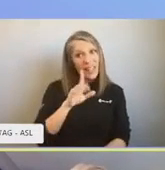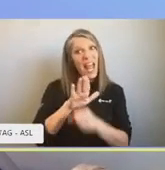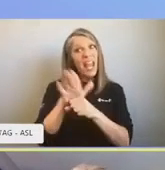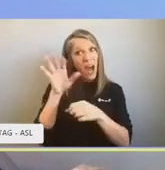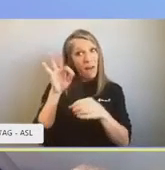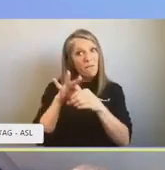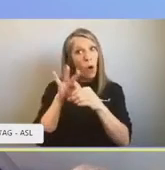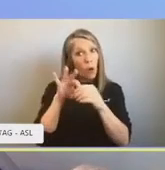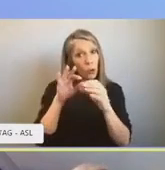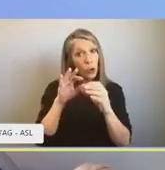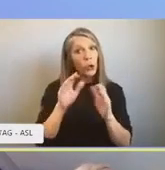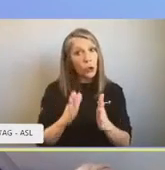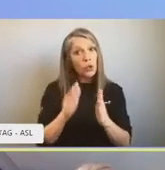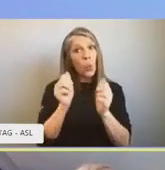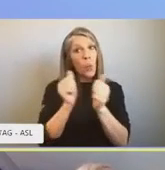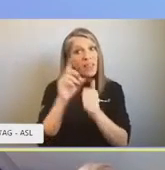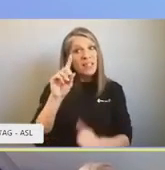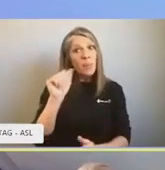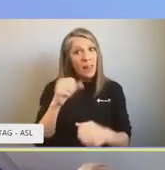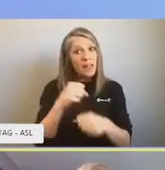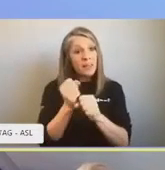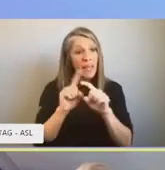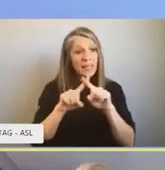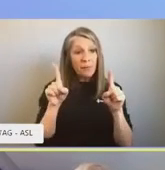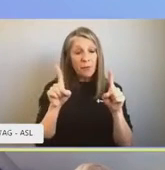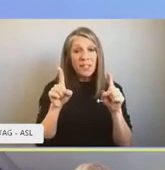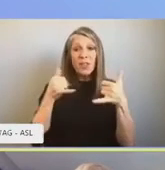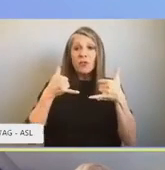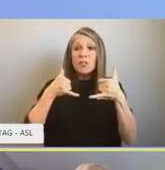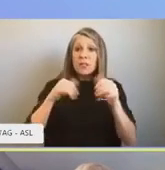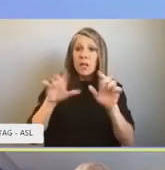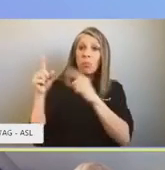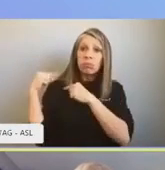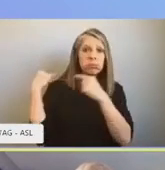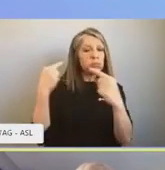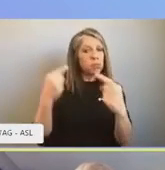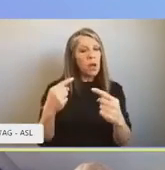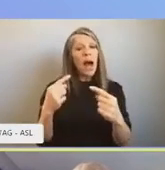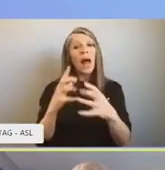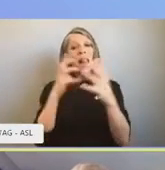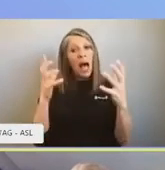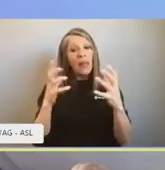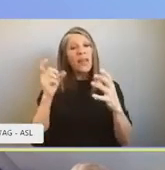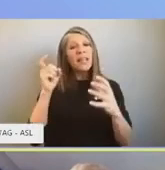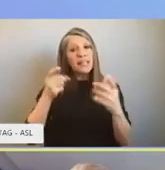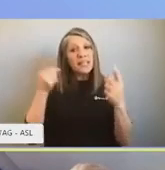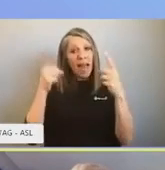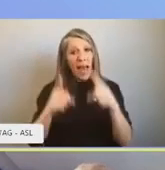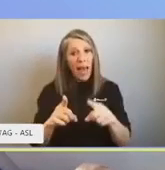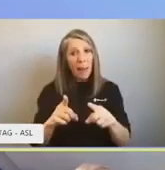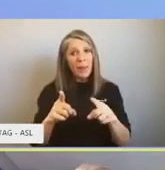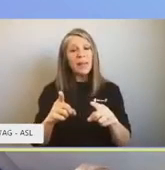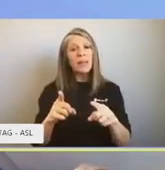available to them? Well, the answer is yes, there are enough voters with disabilities to make a difference, and